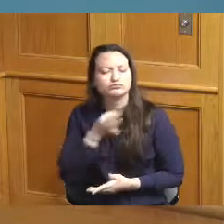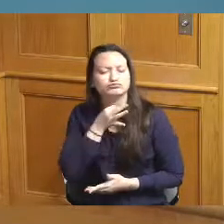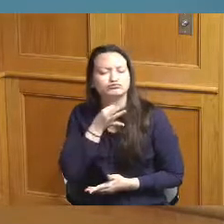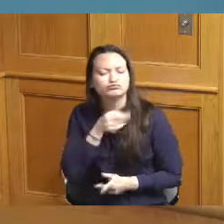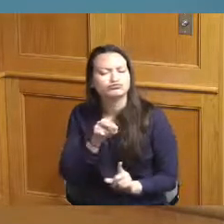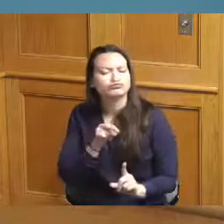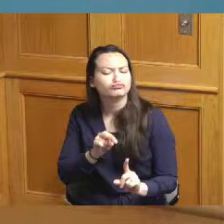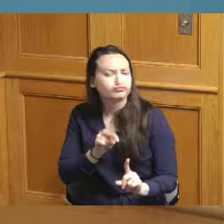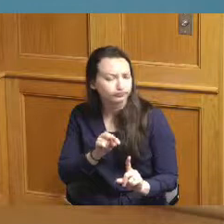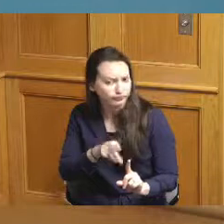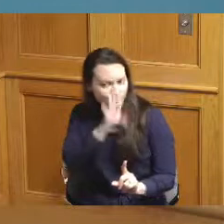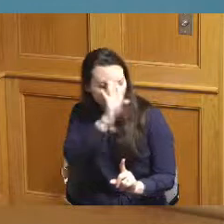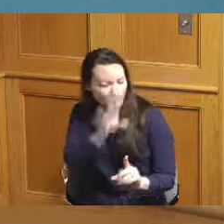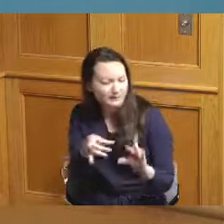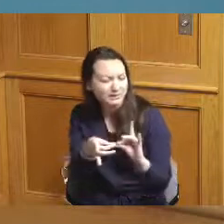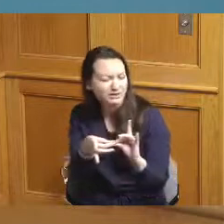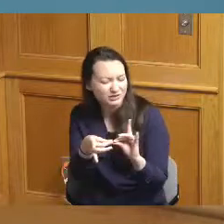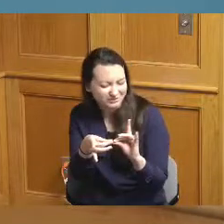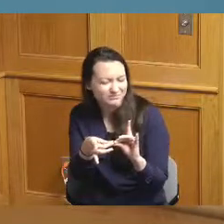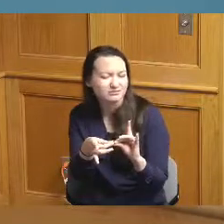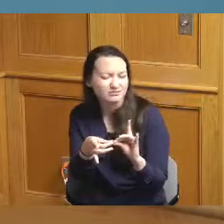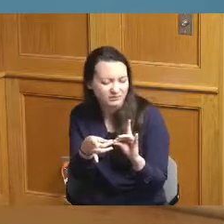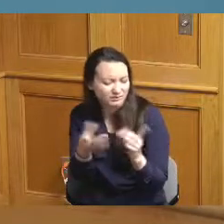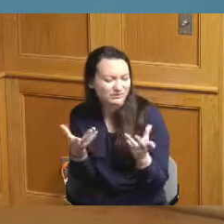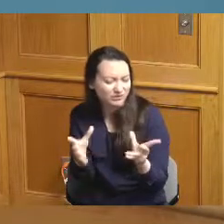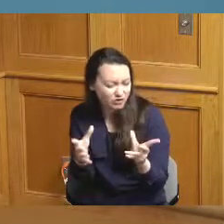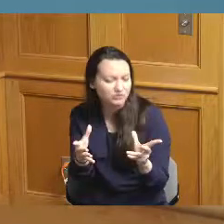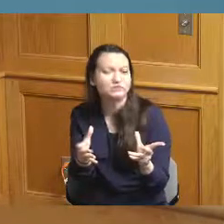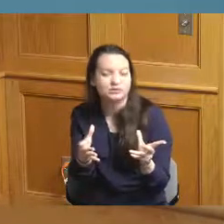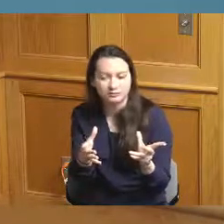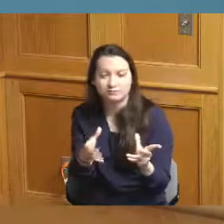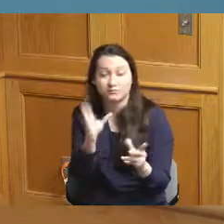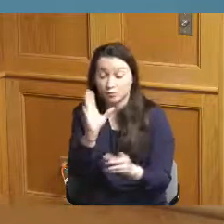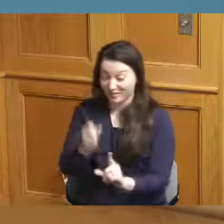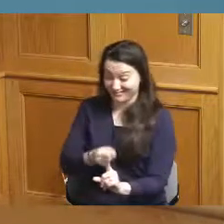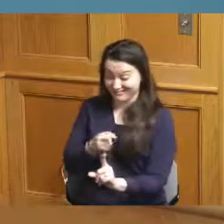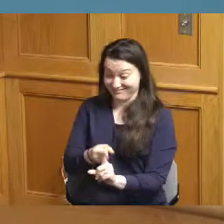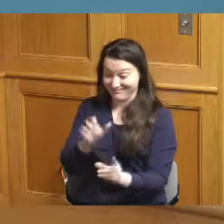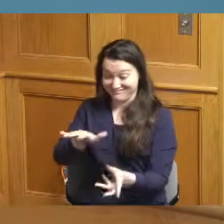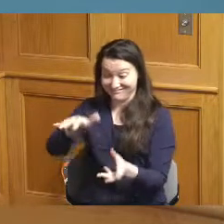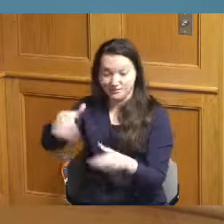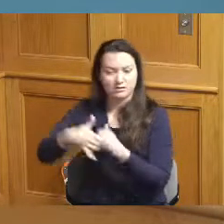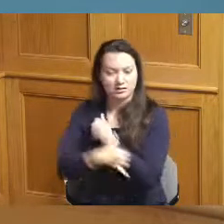an eye on that I know you had mentioned it to us which would have an impact on our County and our